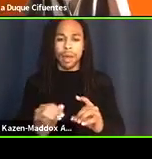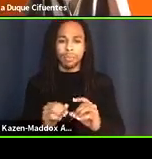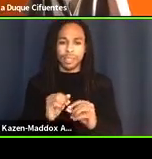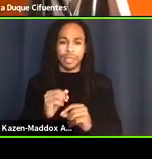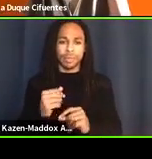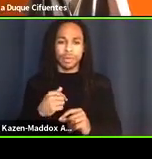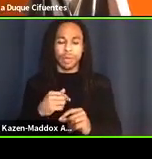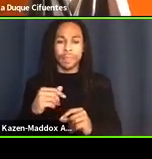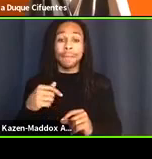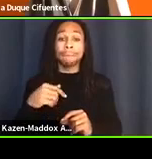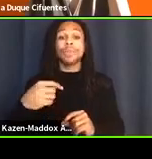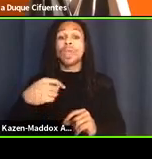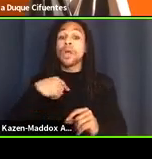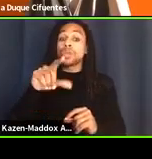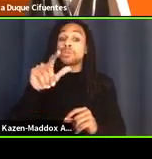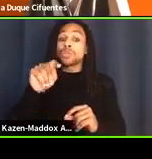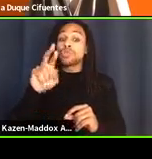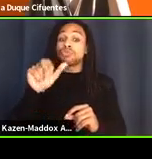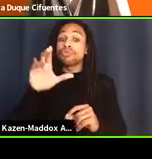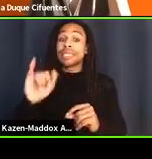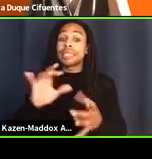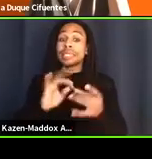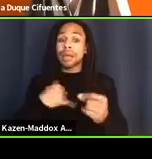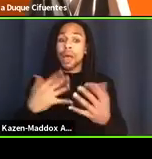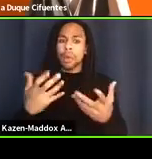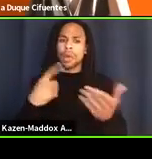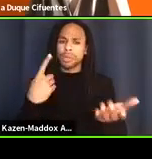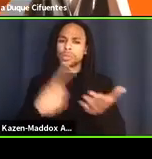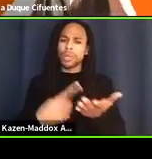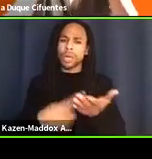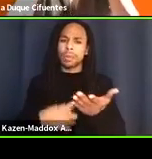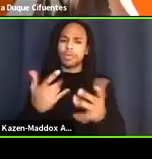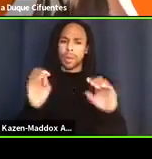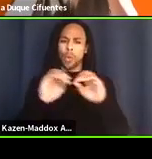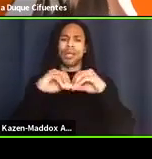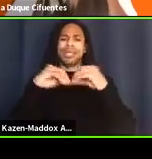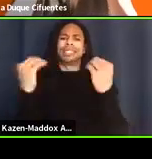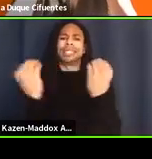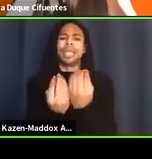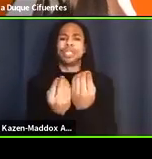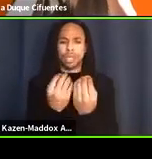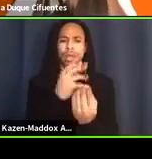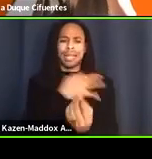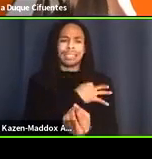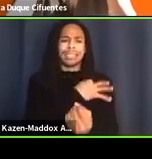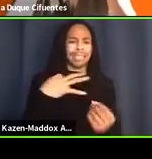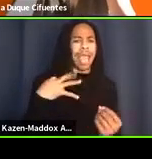myself, you build relationships with students and communities and sometimes they have been